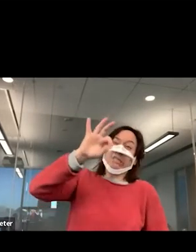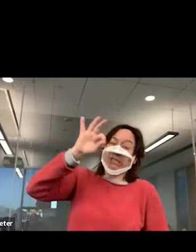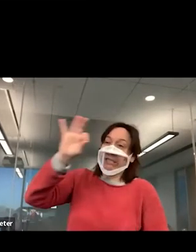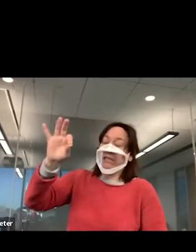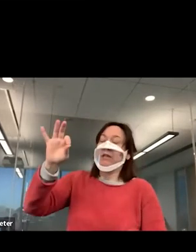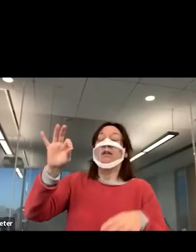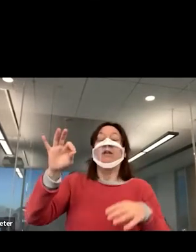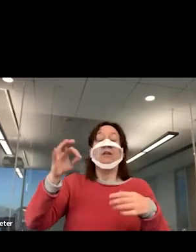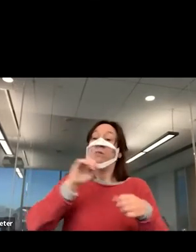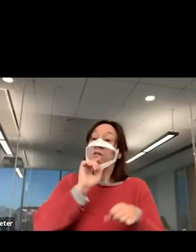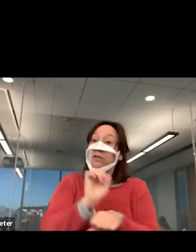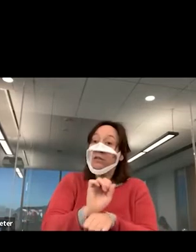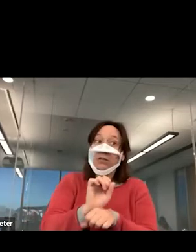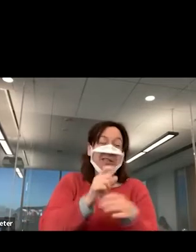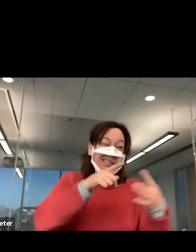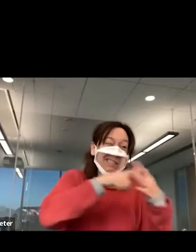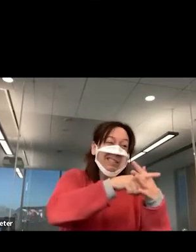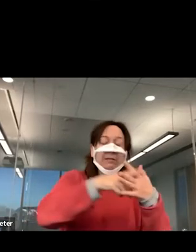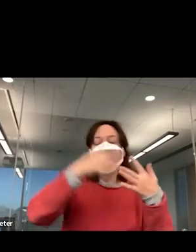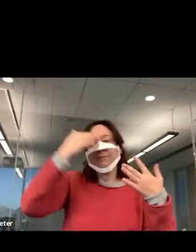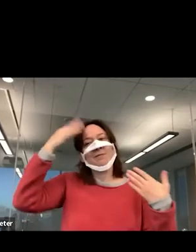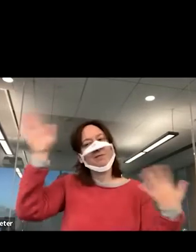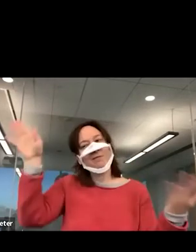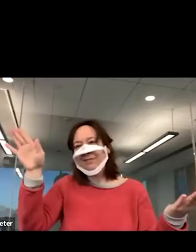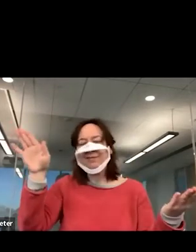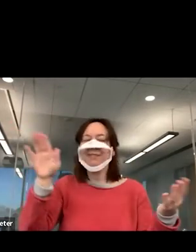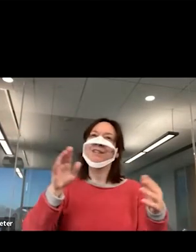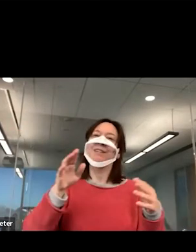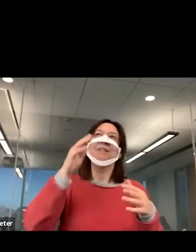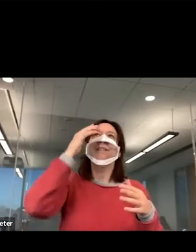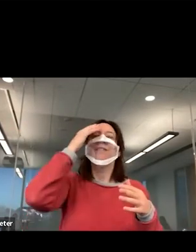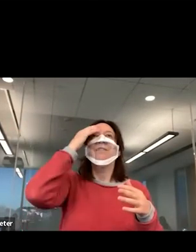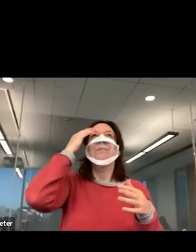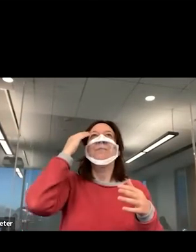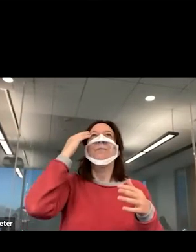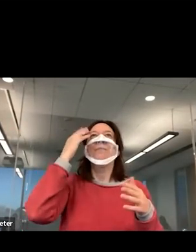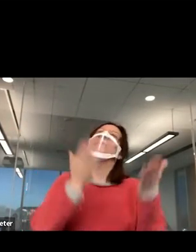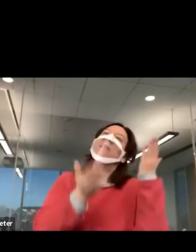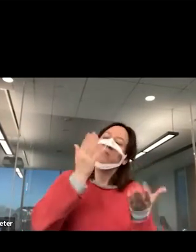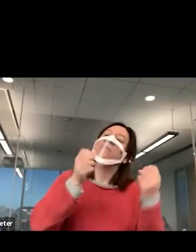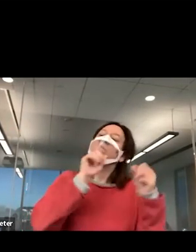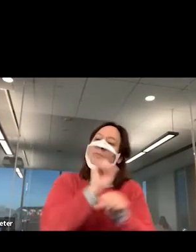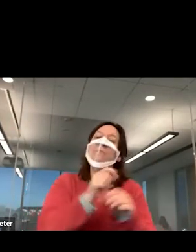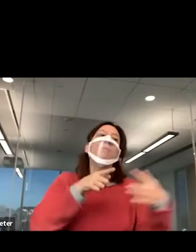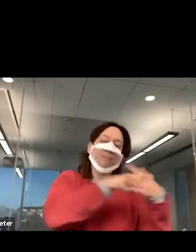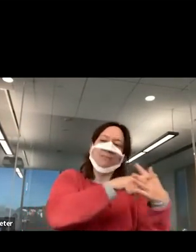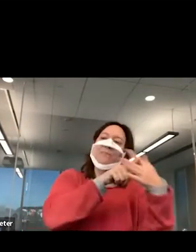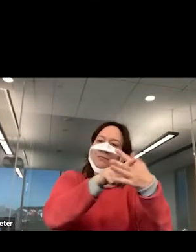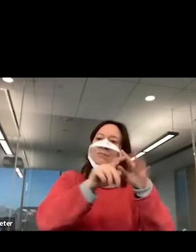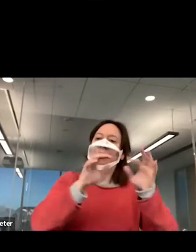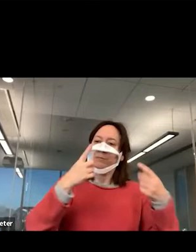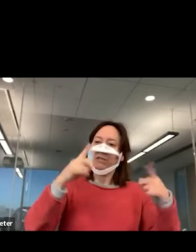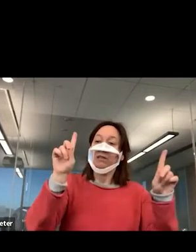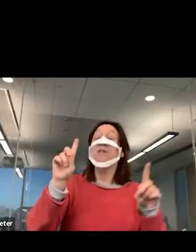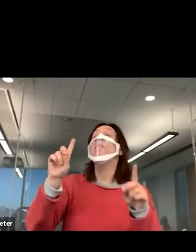it it helped people it people heard me and in fact when obama was elected and